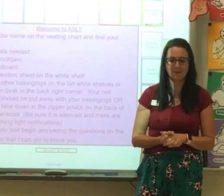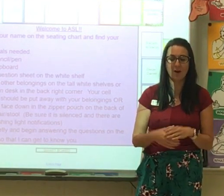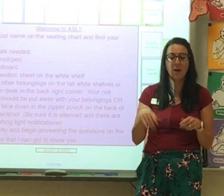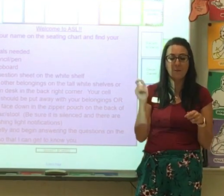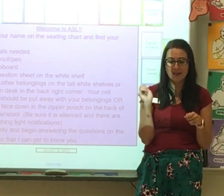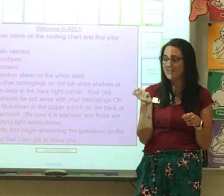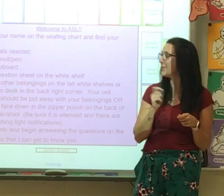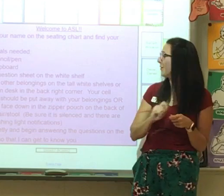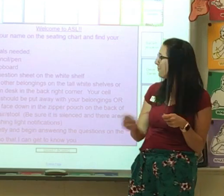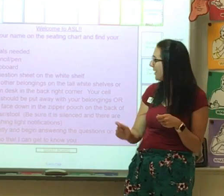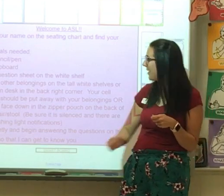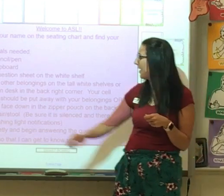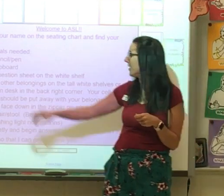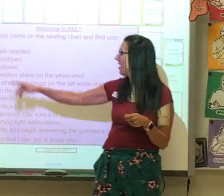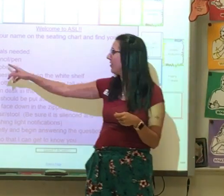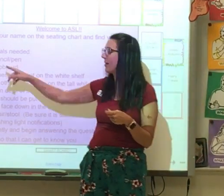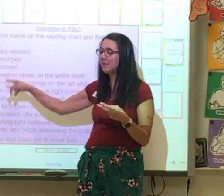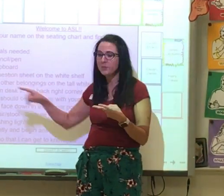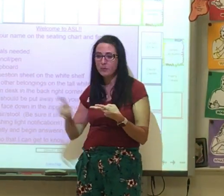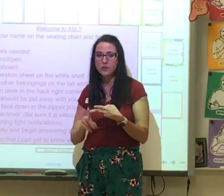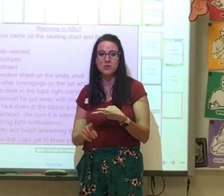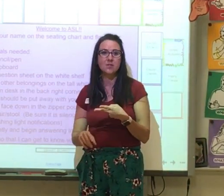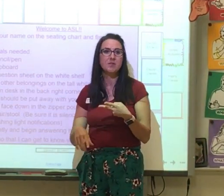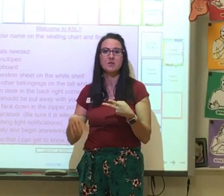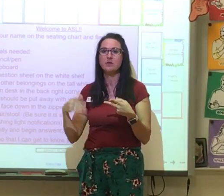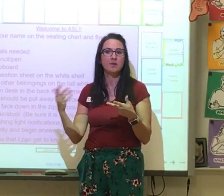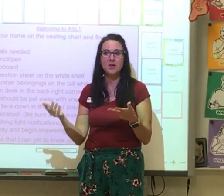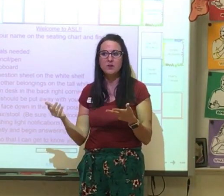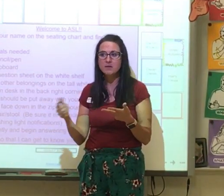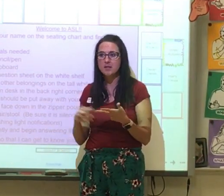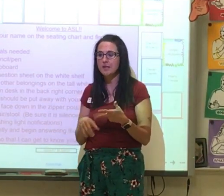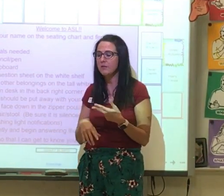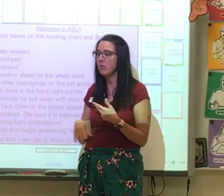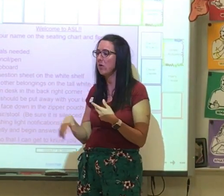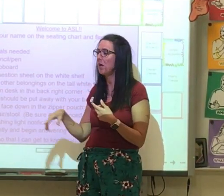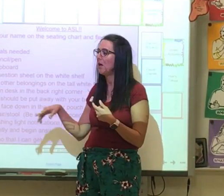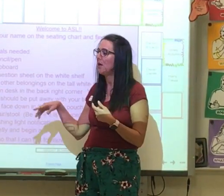pencil or pen the clipboard you're using when you're not using it anymore